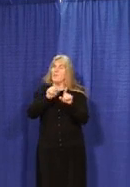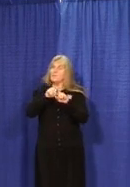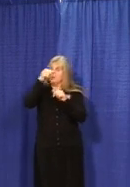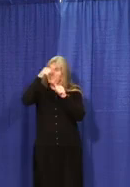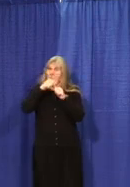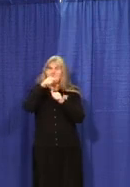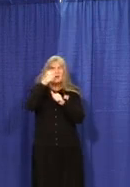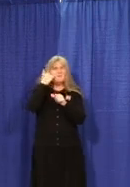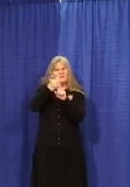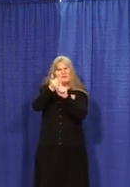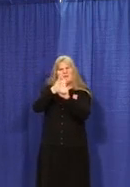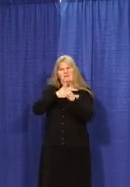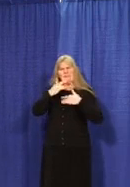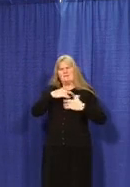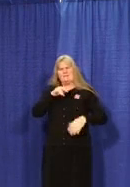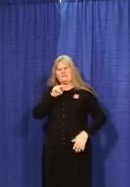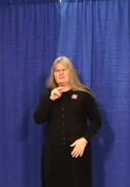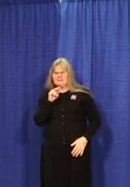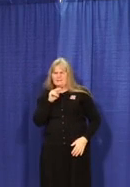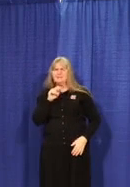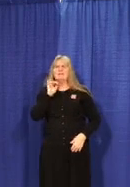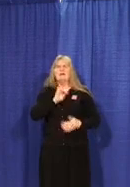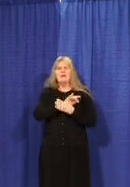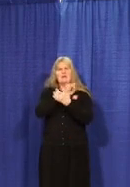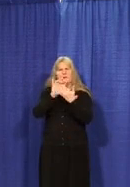enforcement team at